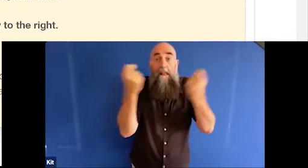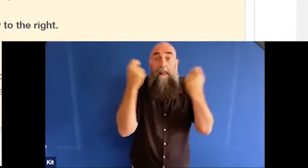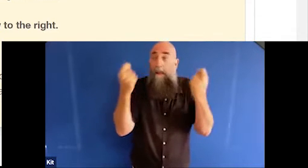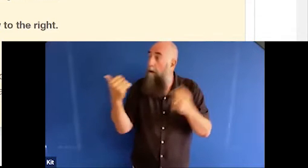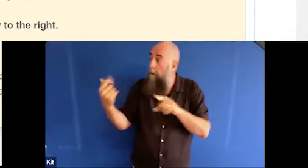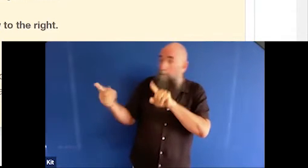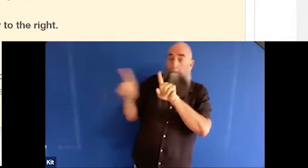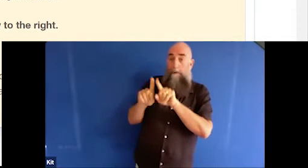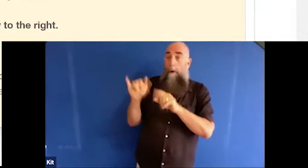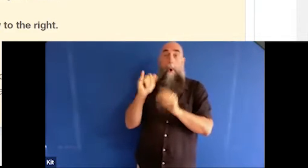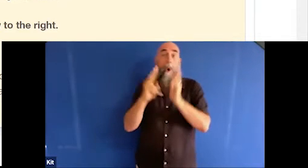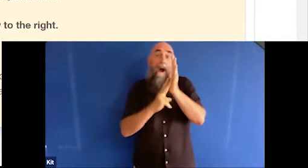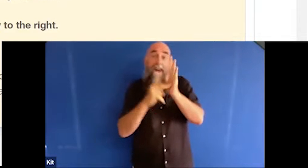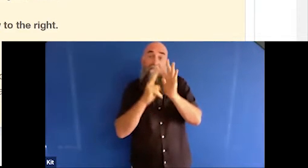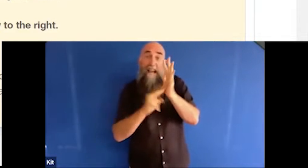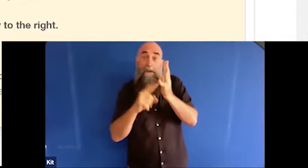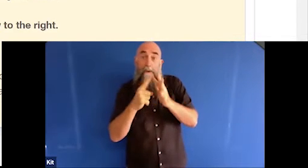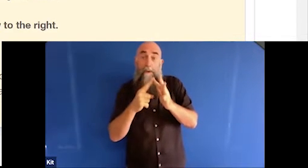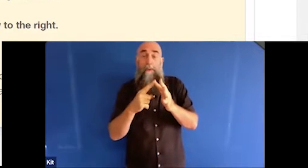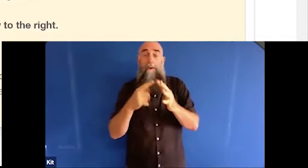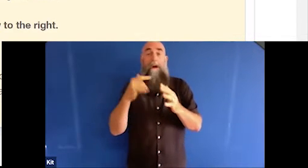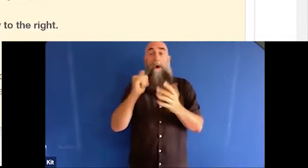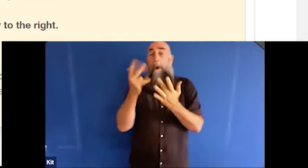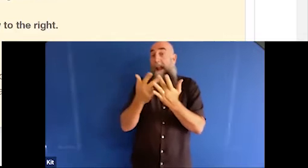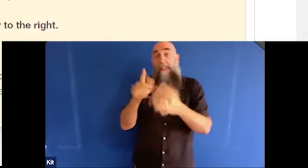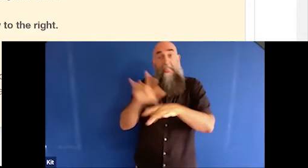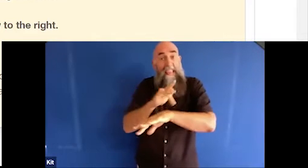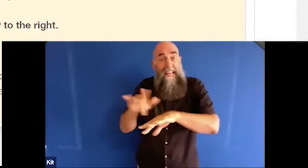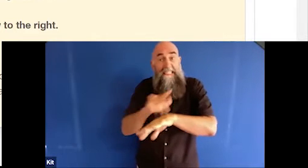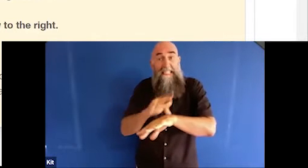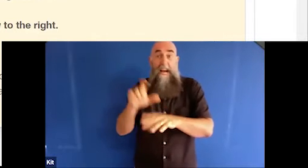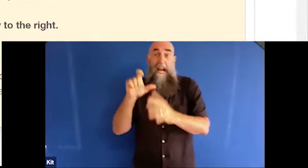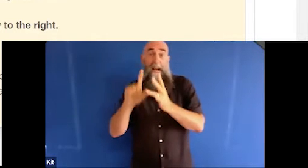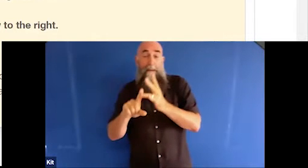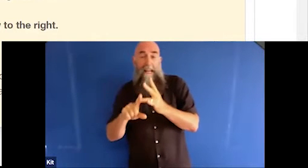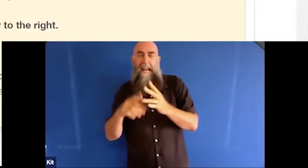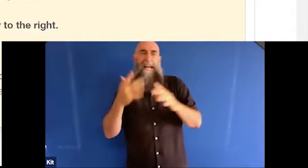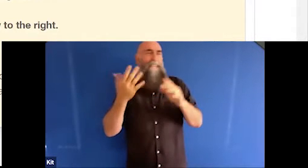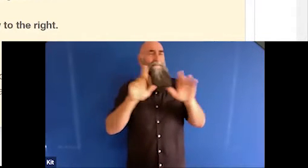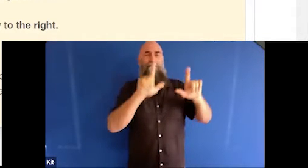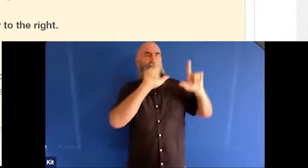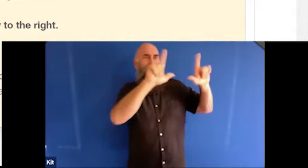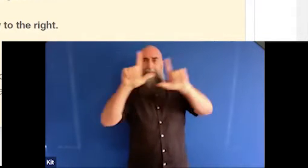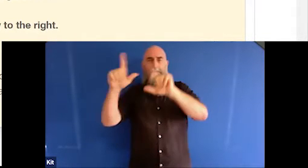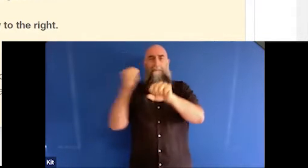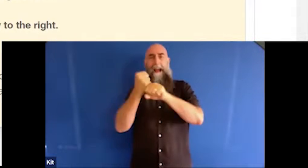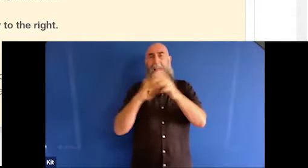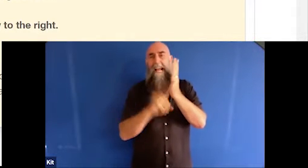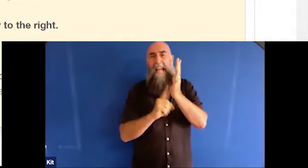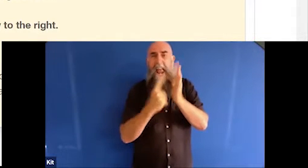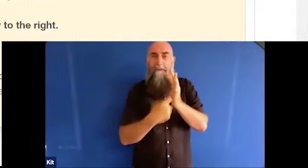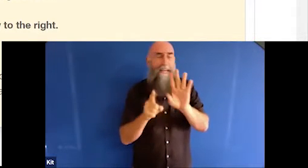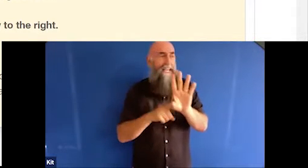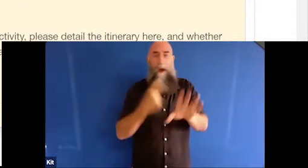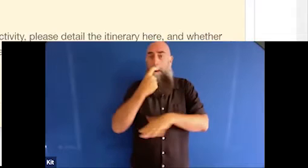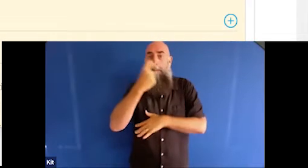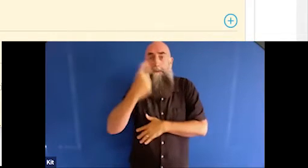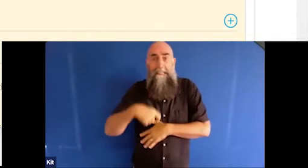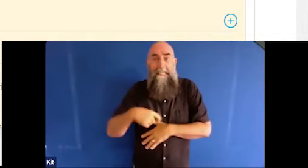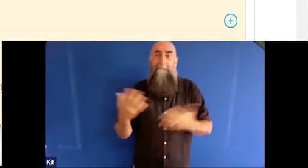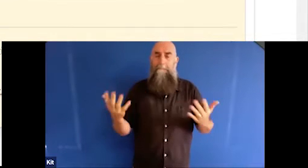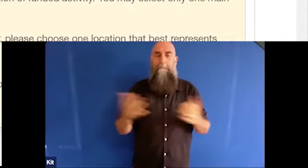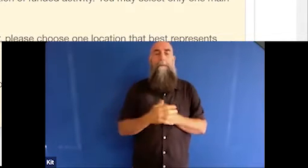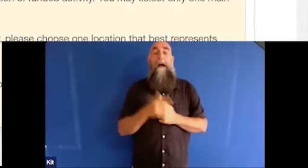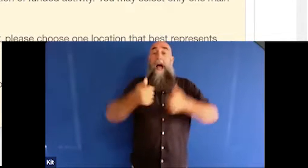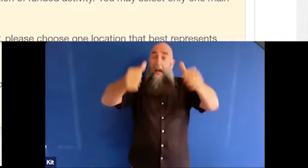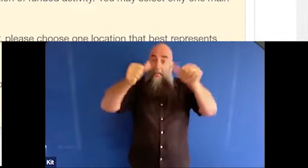All of that goes in. Then "activity" details, this is the timeline of